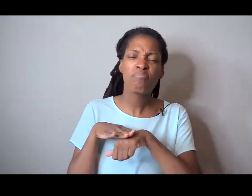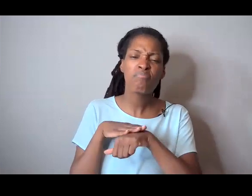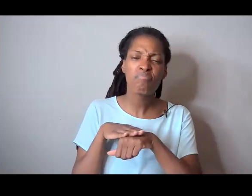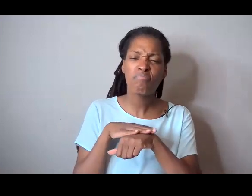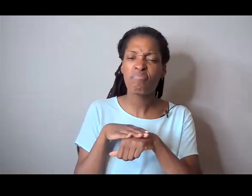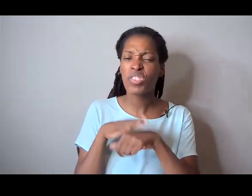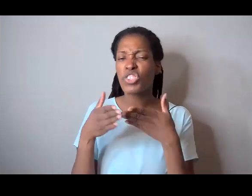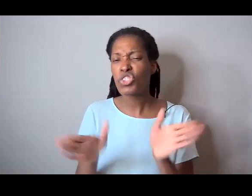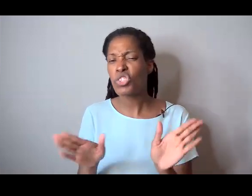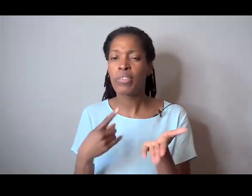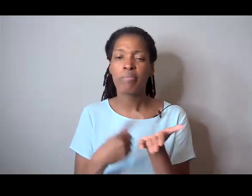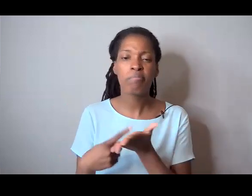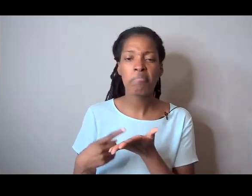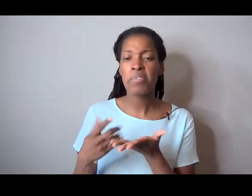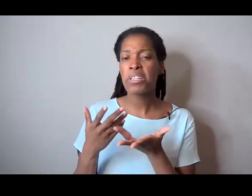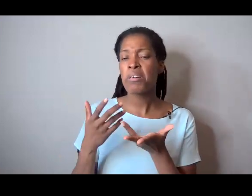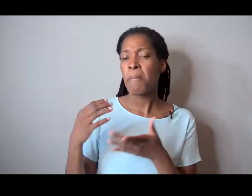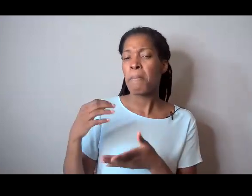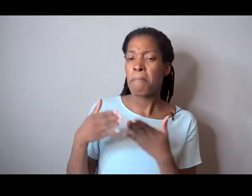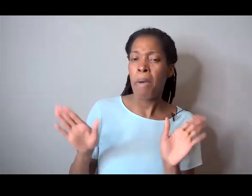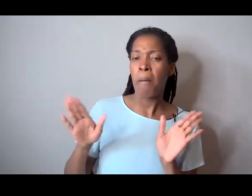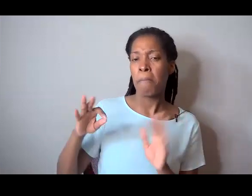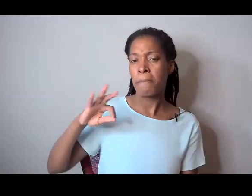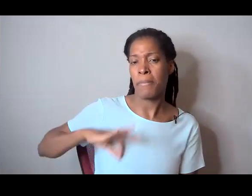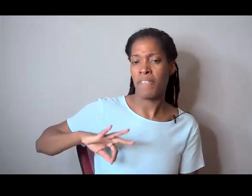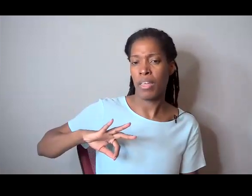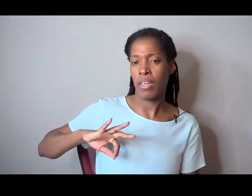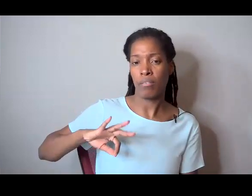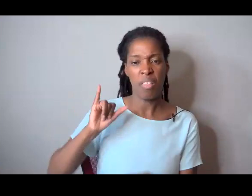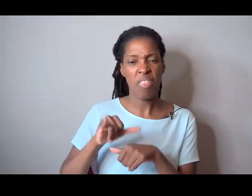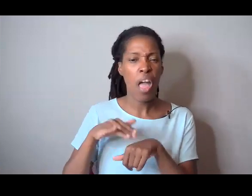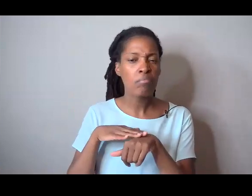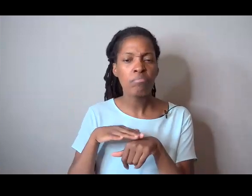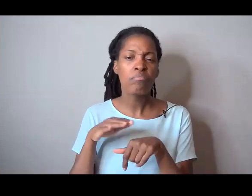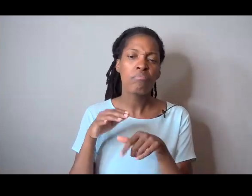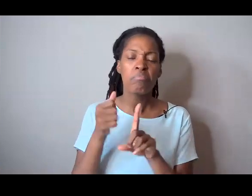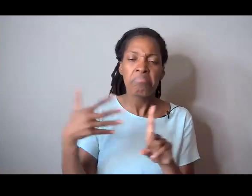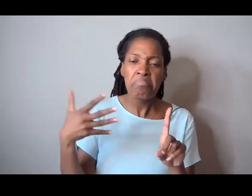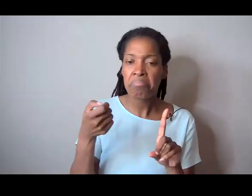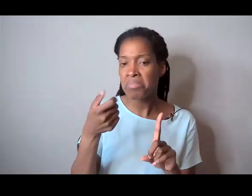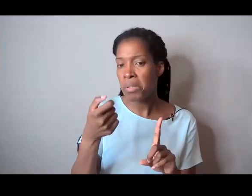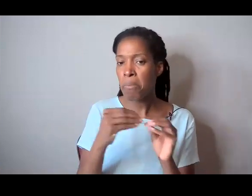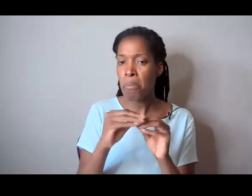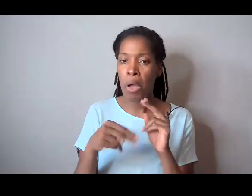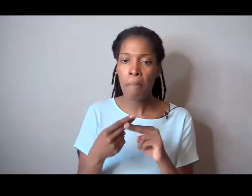the common public benefits and that one went into some explanation about eligibility for